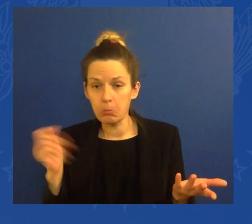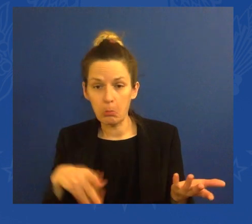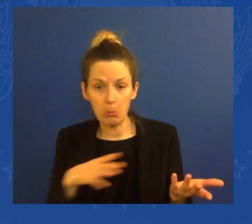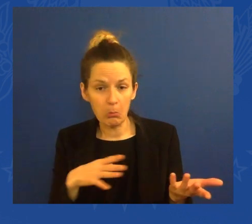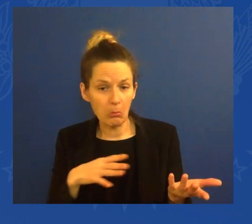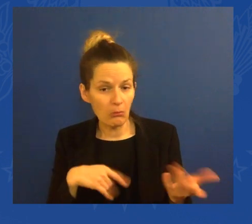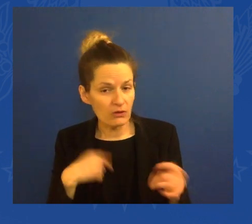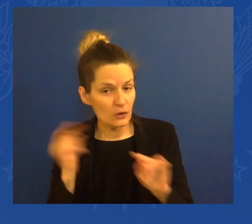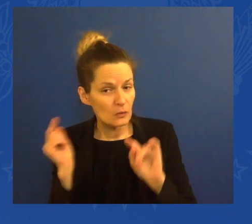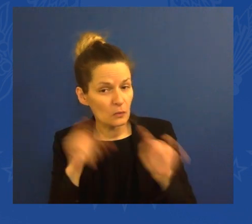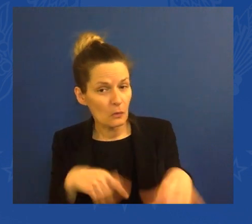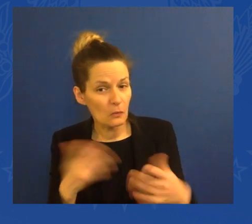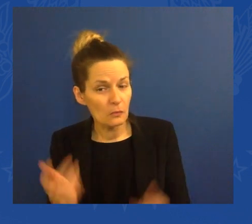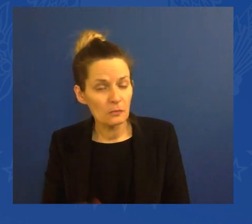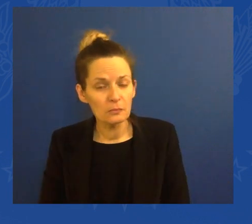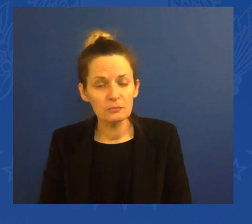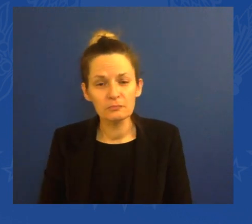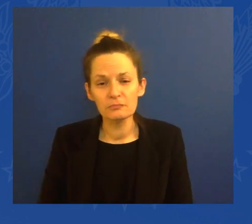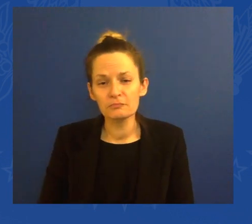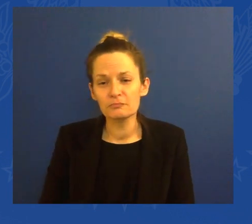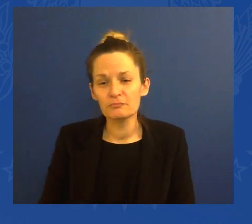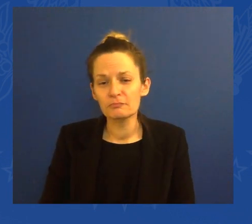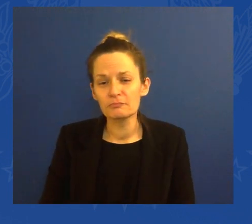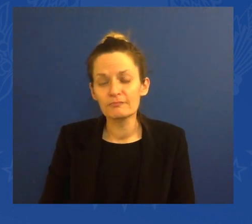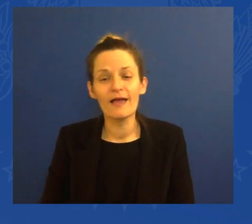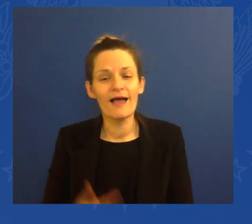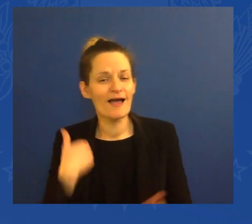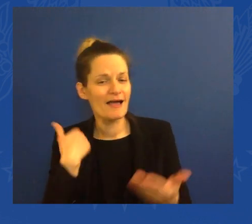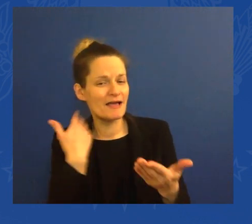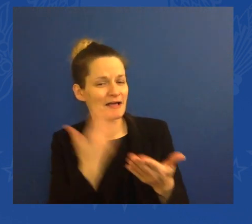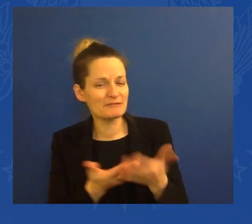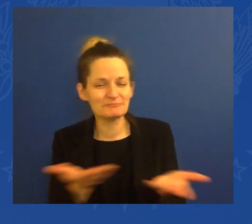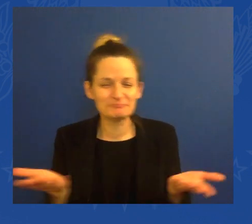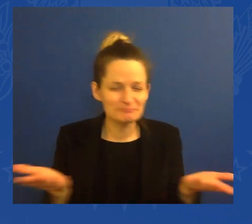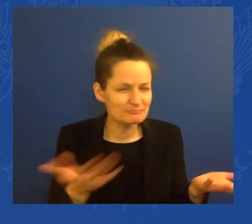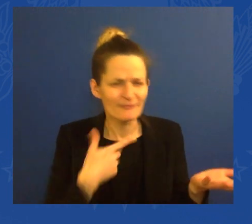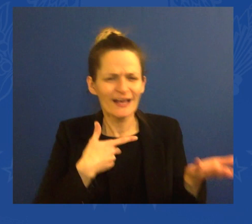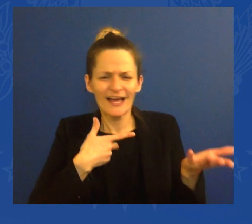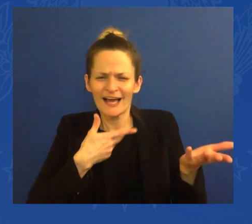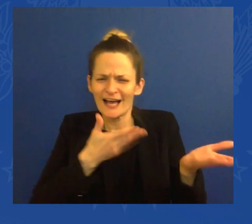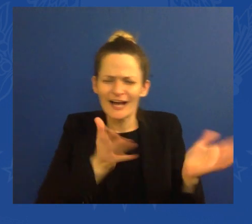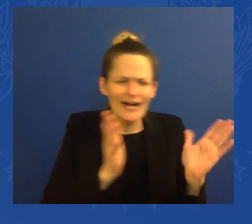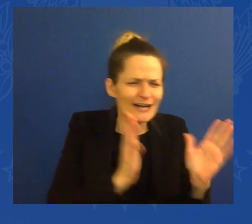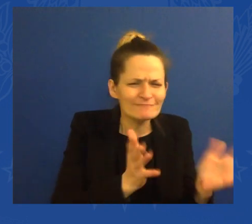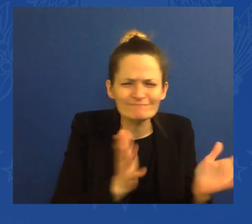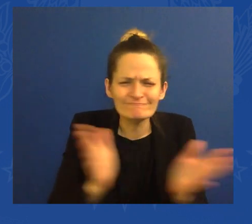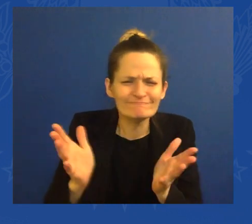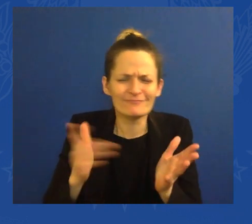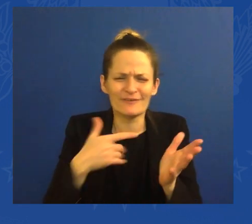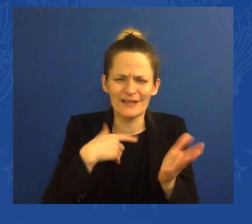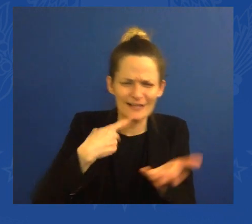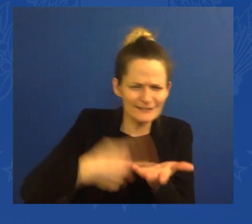all the lights are down -- and I think I -- I think I've told my colleagues in the House and the Senate this story.